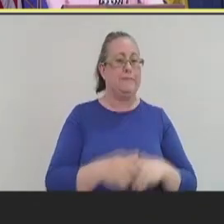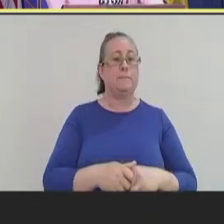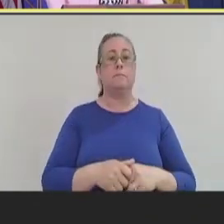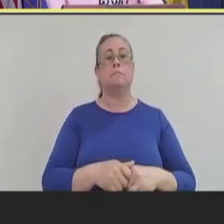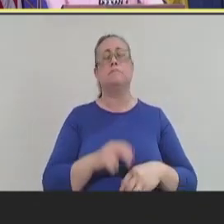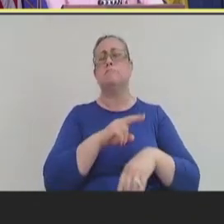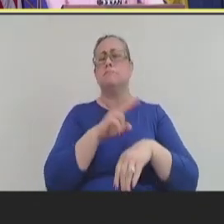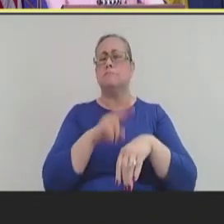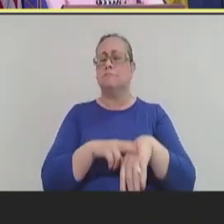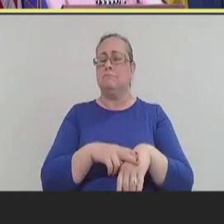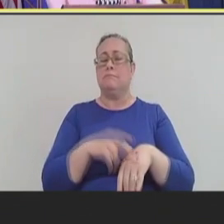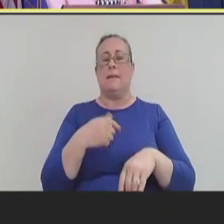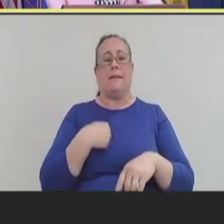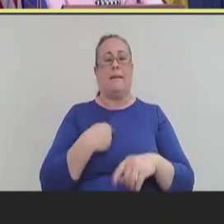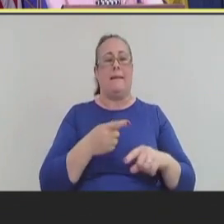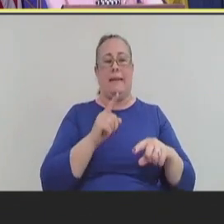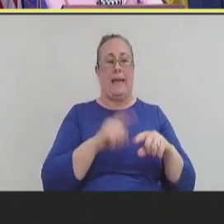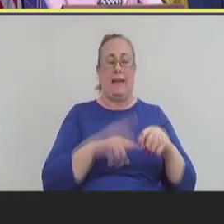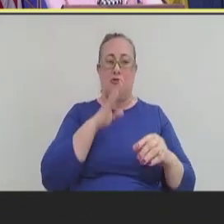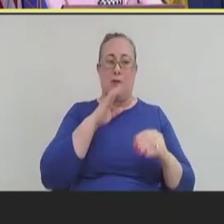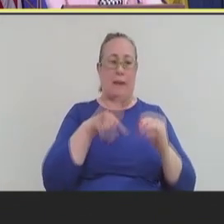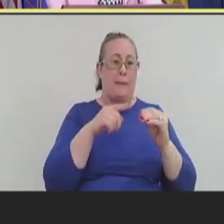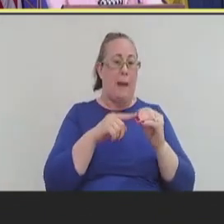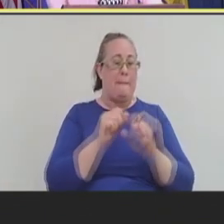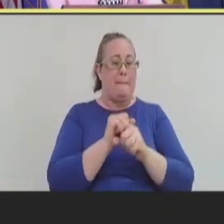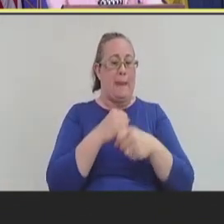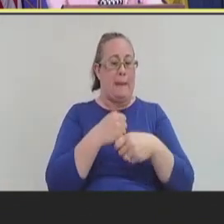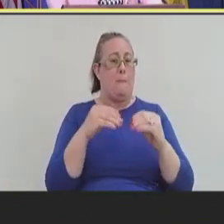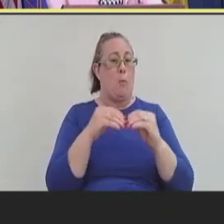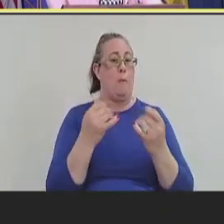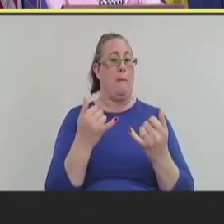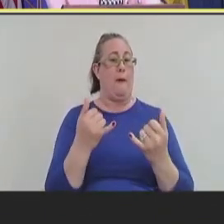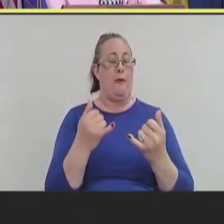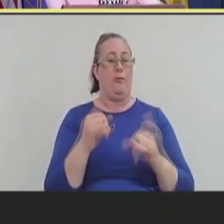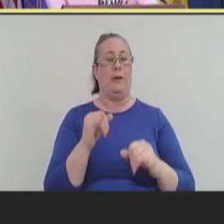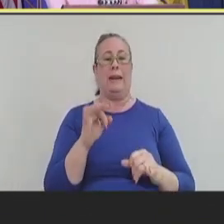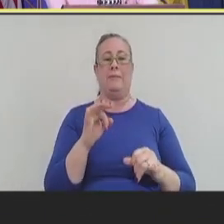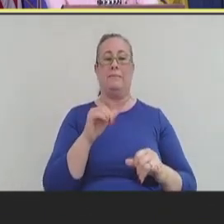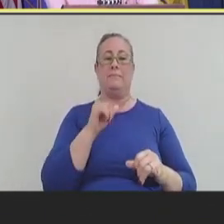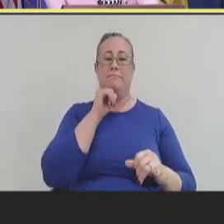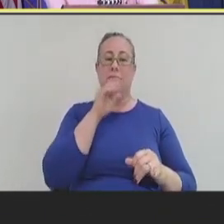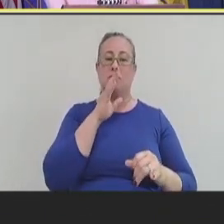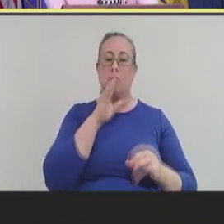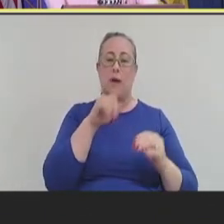I can't really talk about modernization efforts without also talking about some of the fiscal